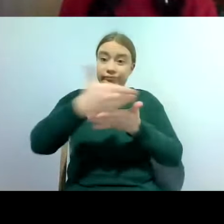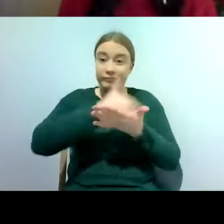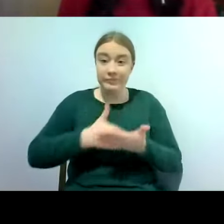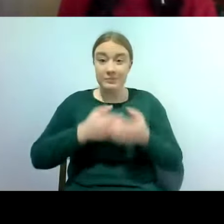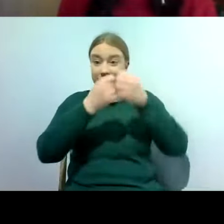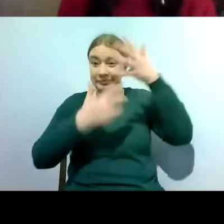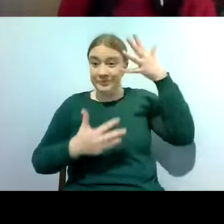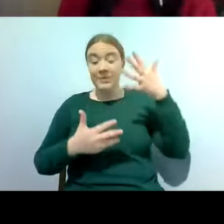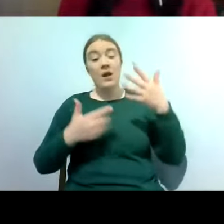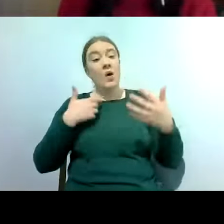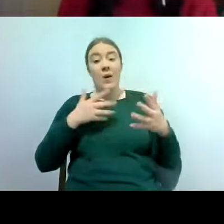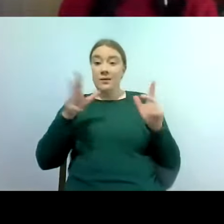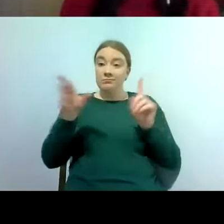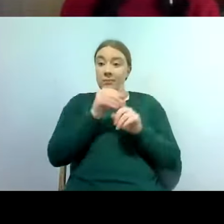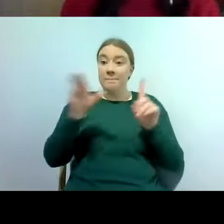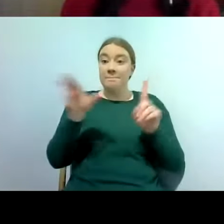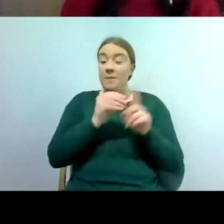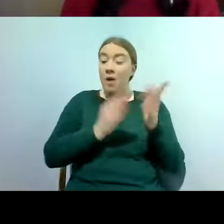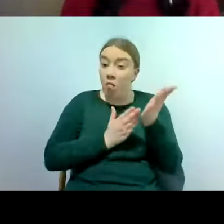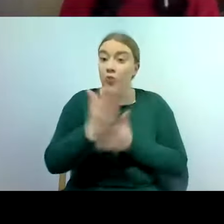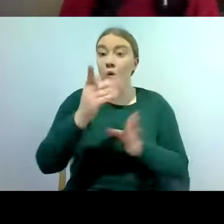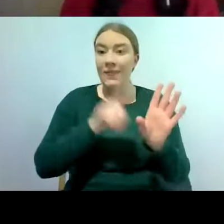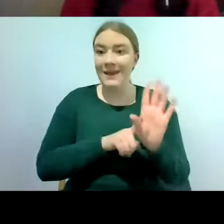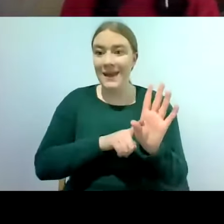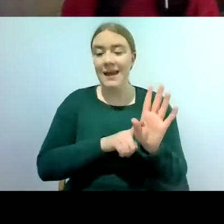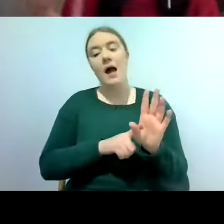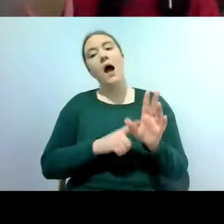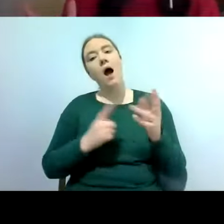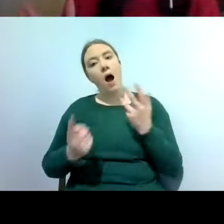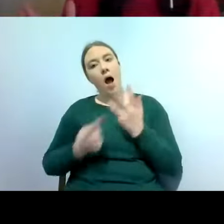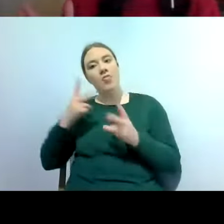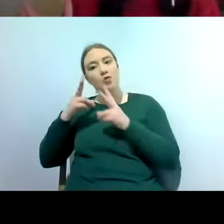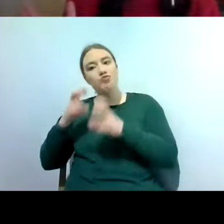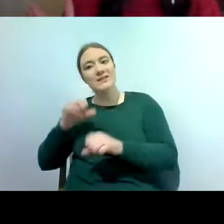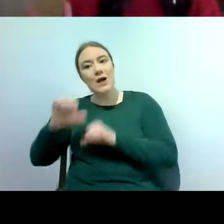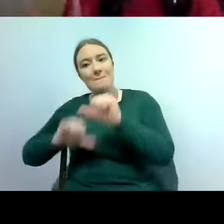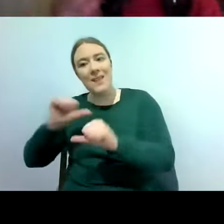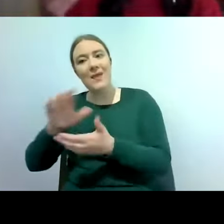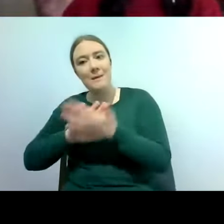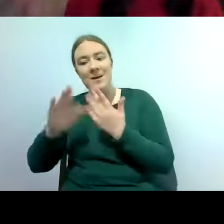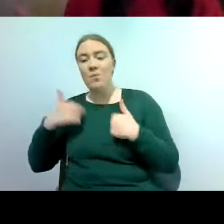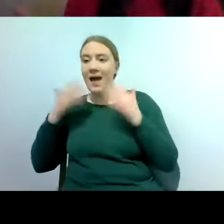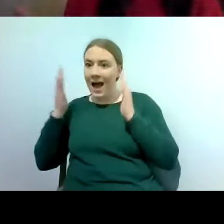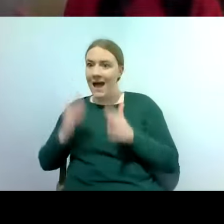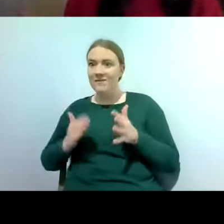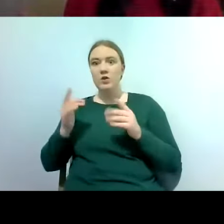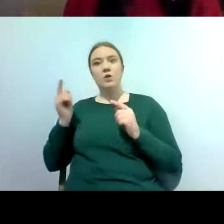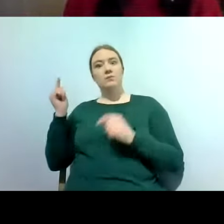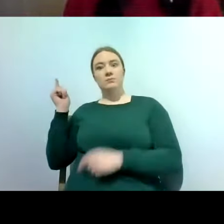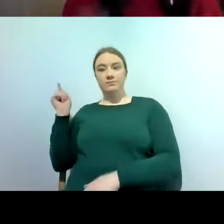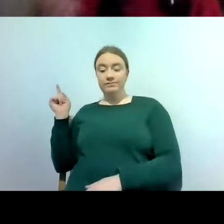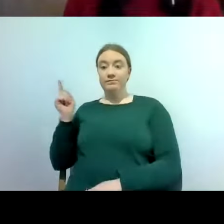all year round whereas other methods in the past have required the researcher to go to